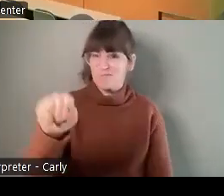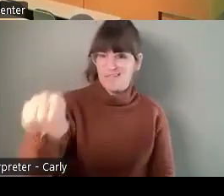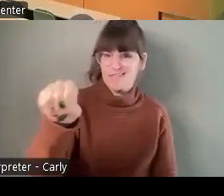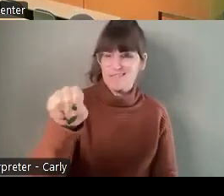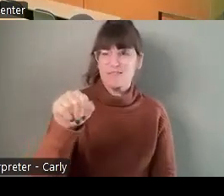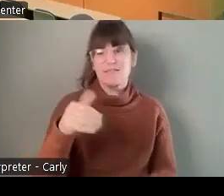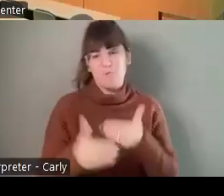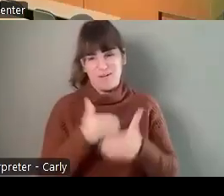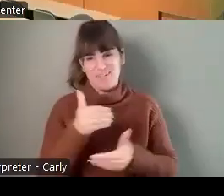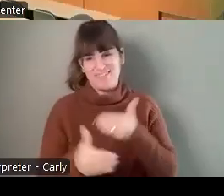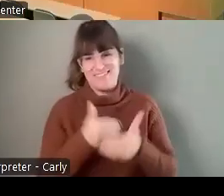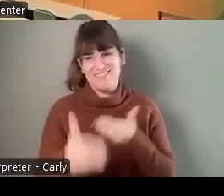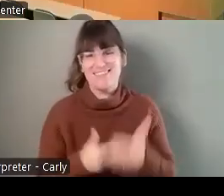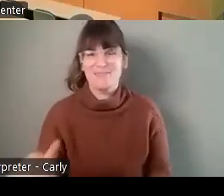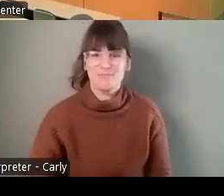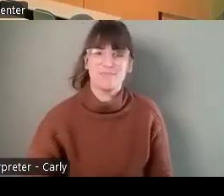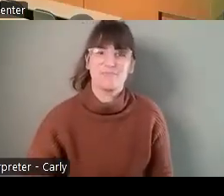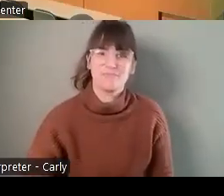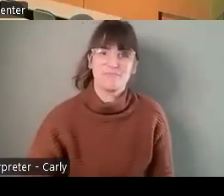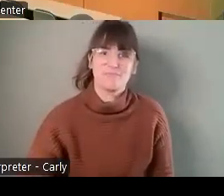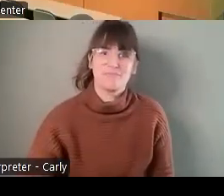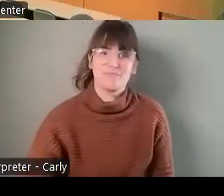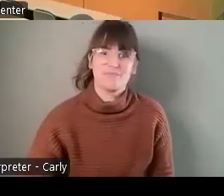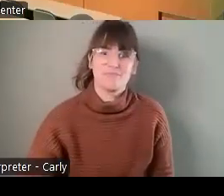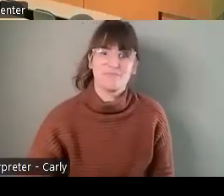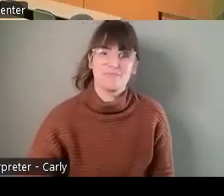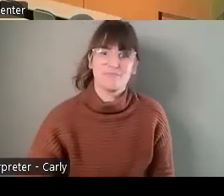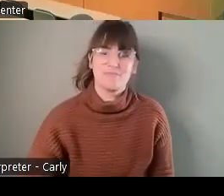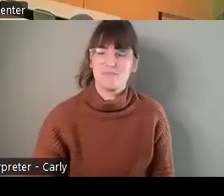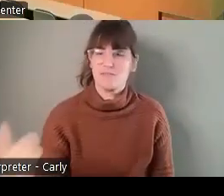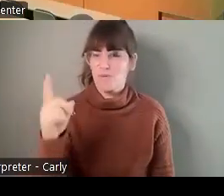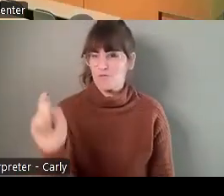progress. That's awesome. I I there's one question on Zoom that I do think we should ask even though